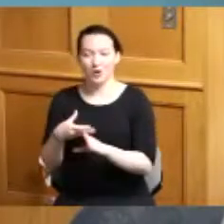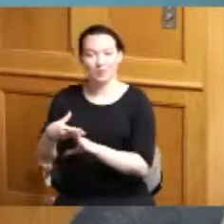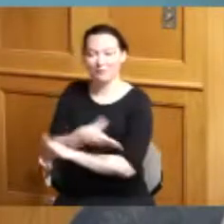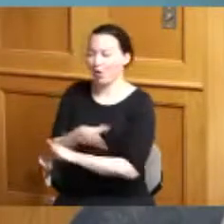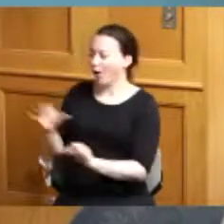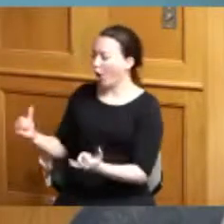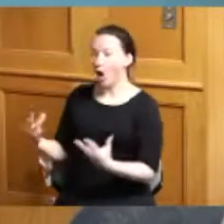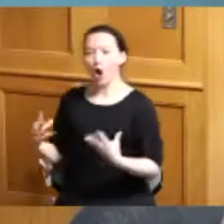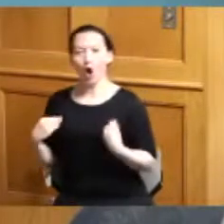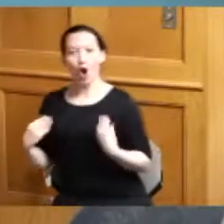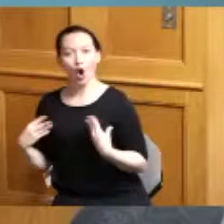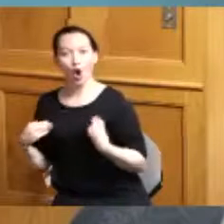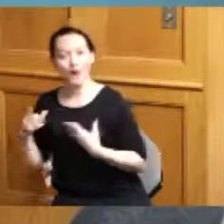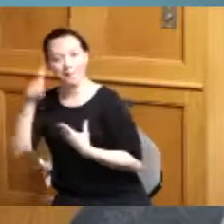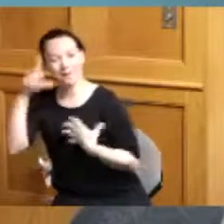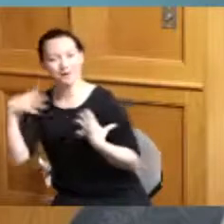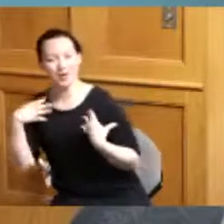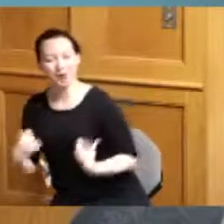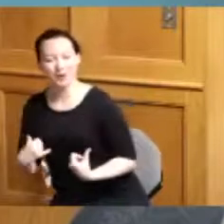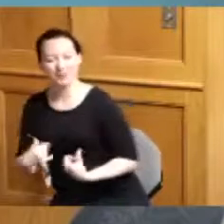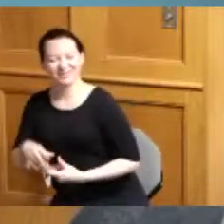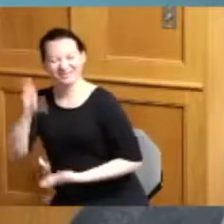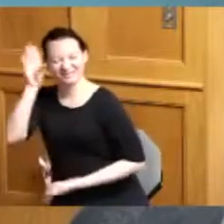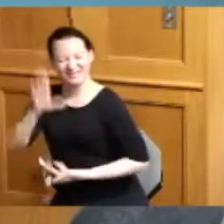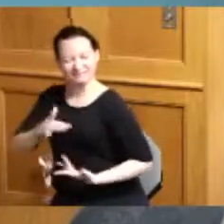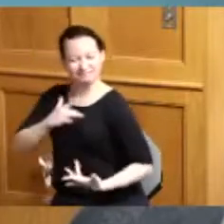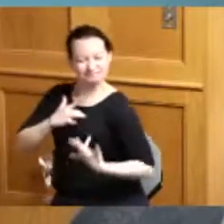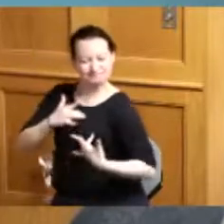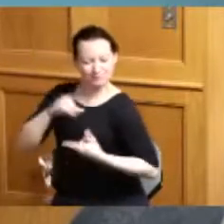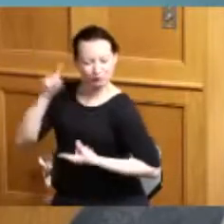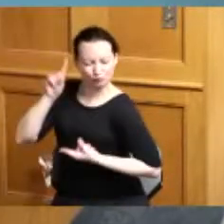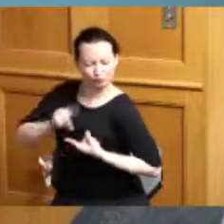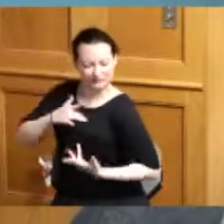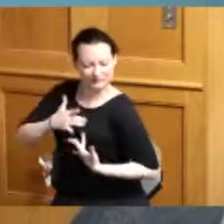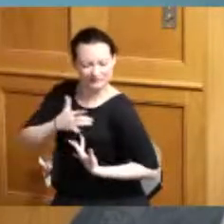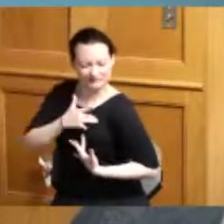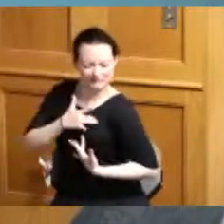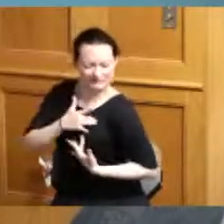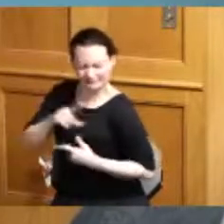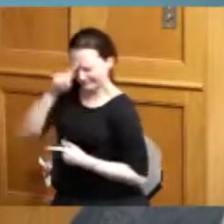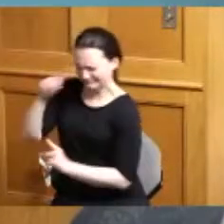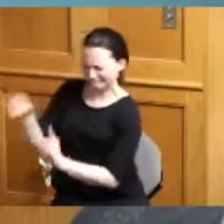before we were talking about it and was really one of the people that helped us to make it